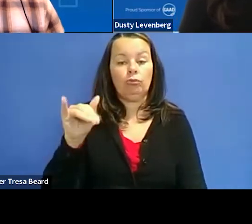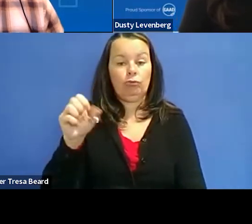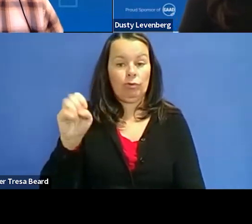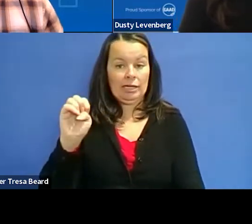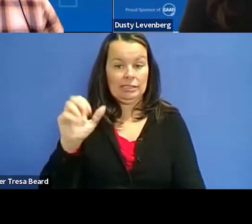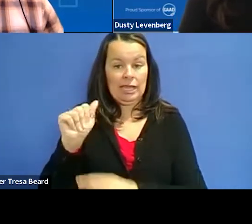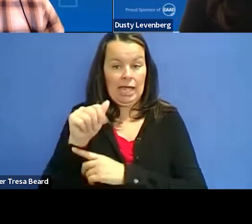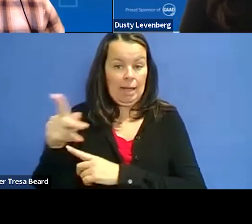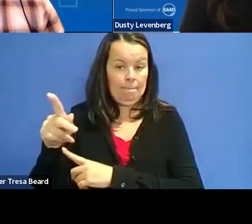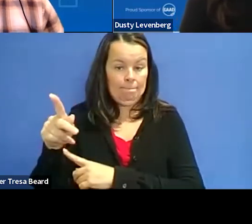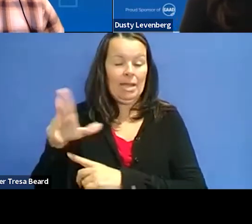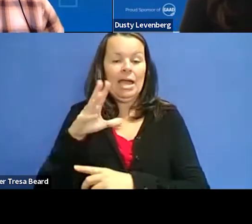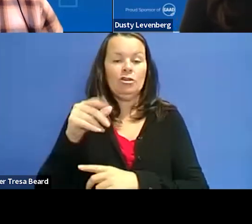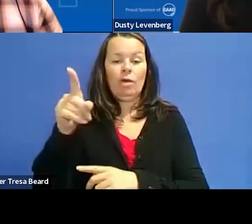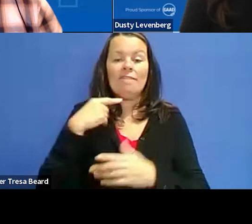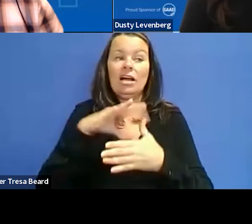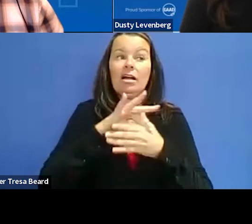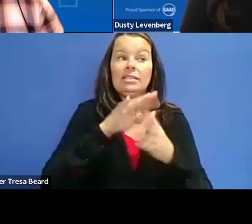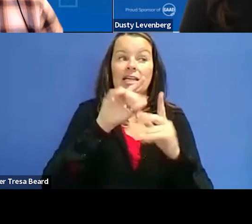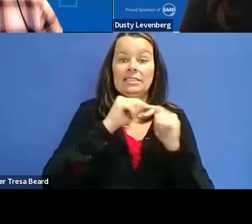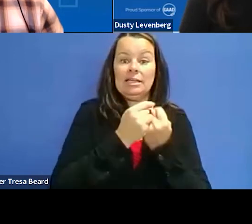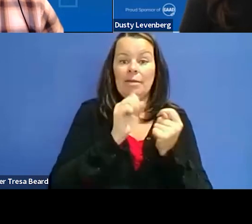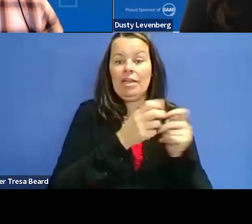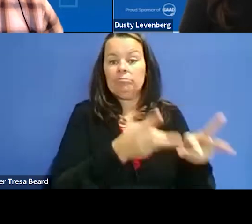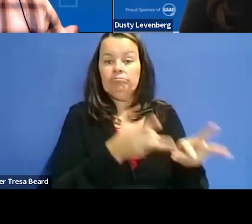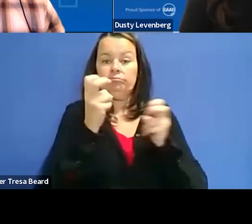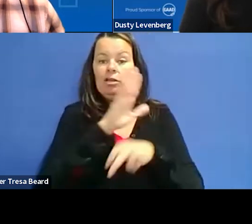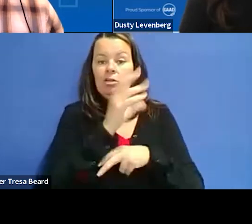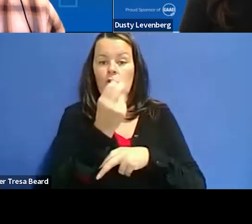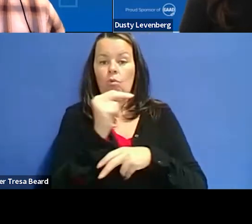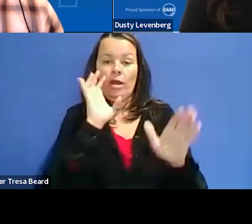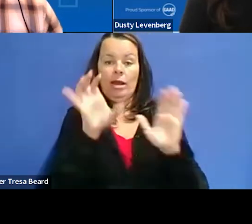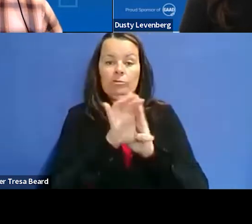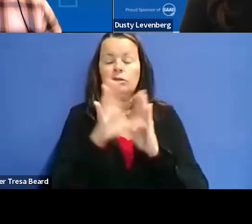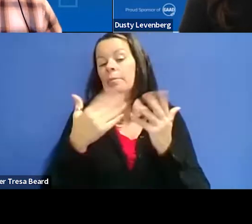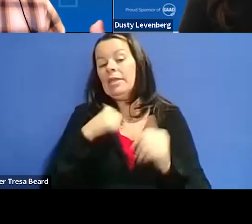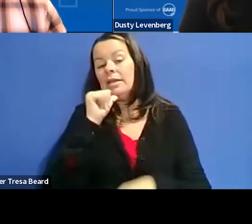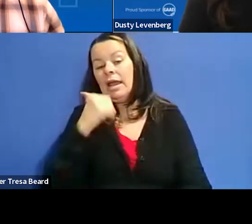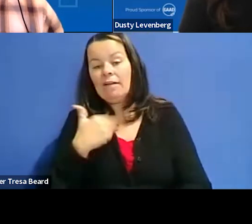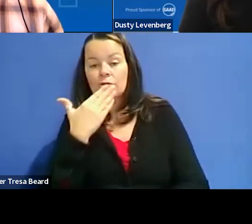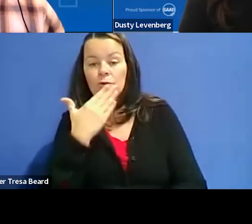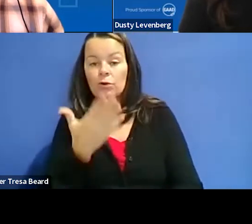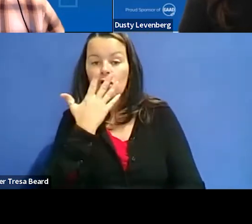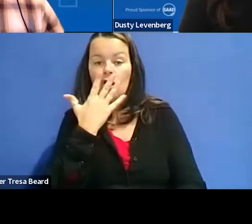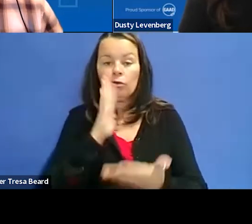team that uploads their own images, they may not have good color contrast. They may be missing alt text.